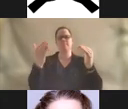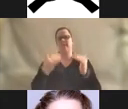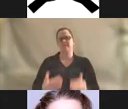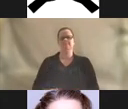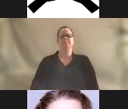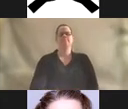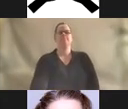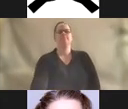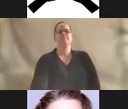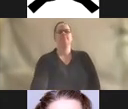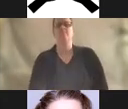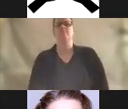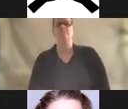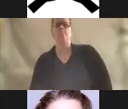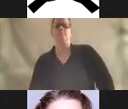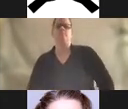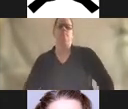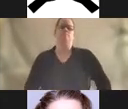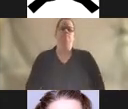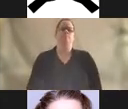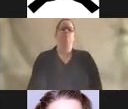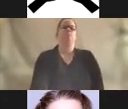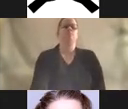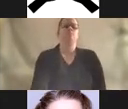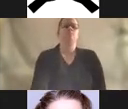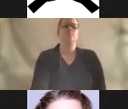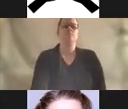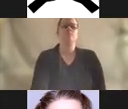I think before I go into the policy roadmap,